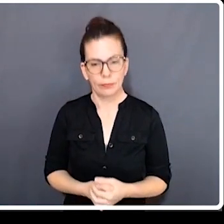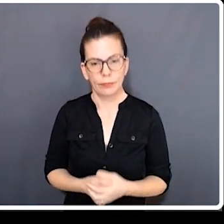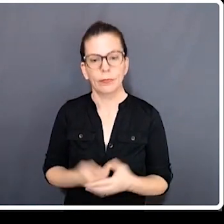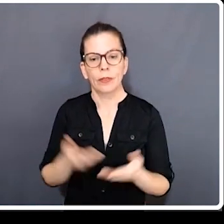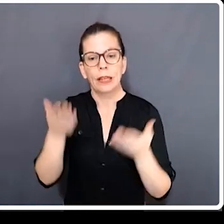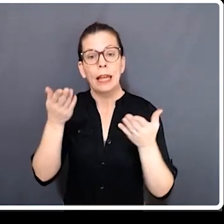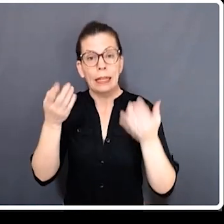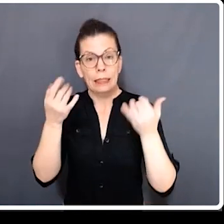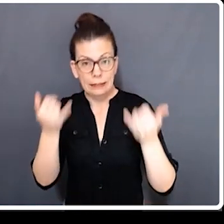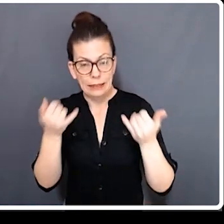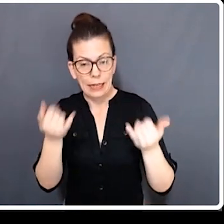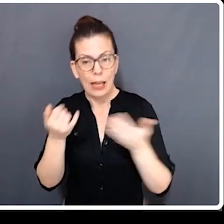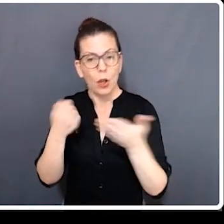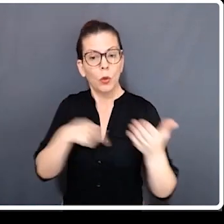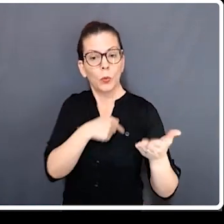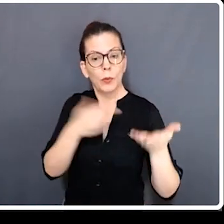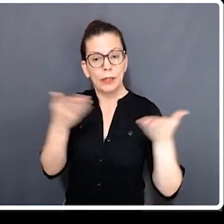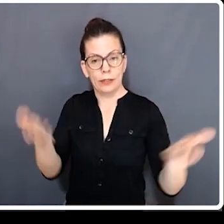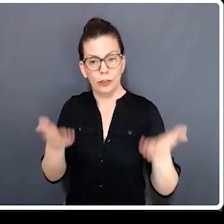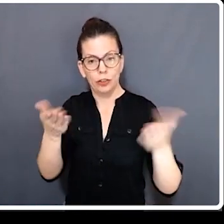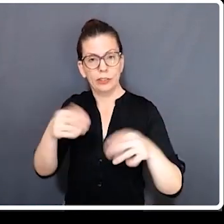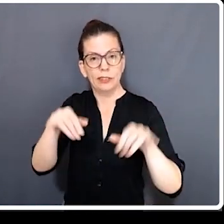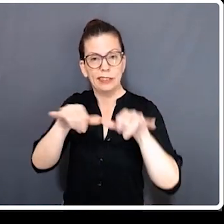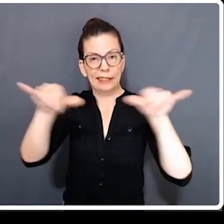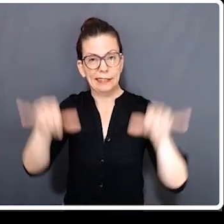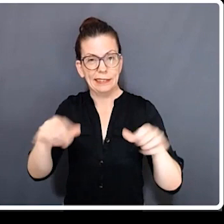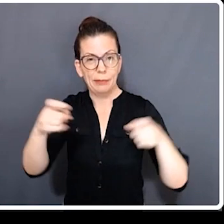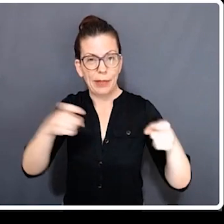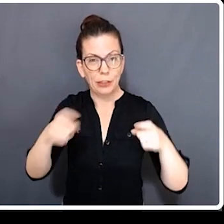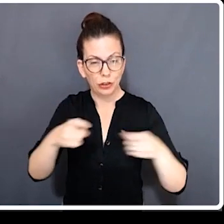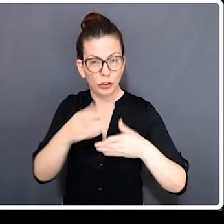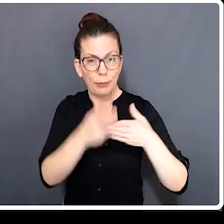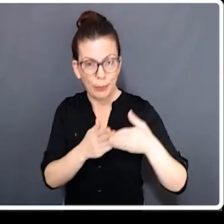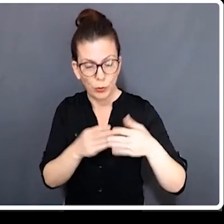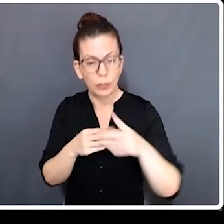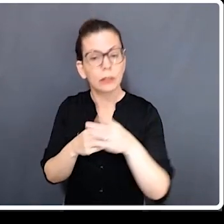And so now that we are within the systems manager component,